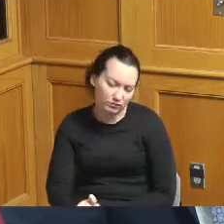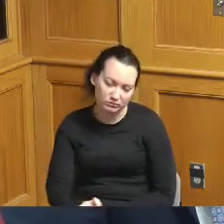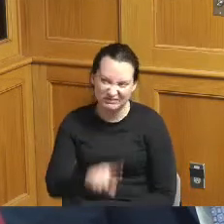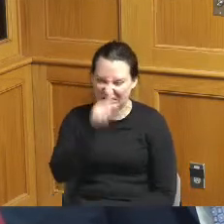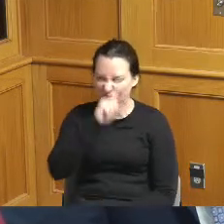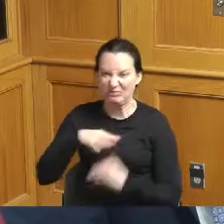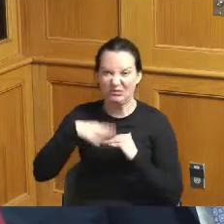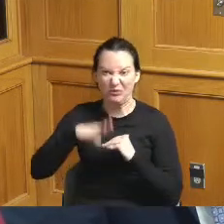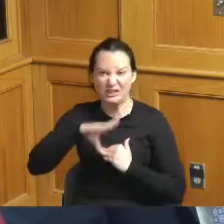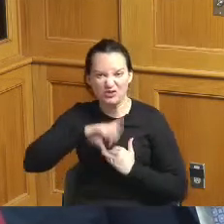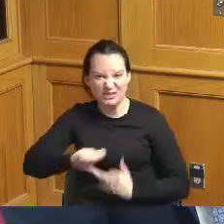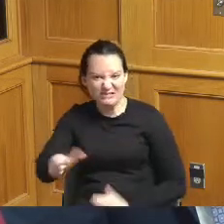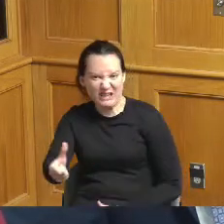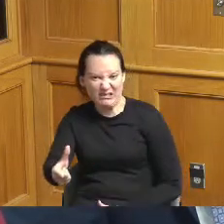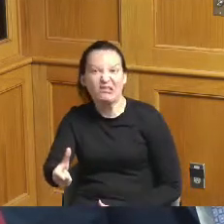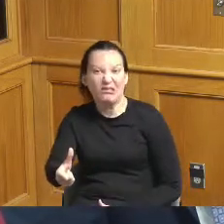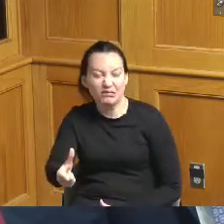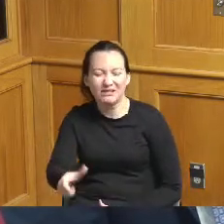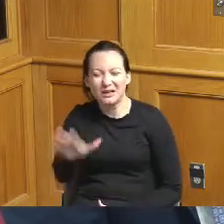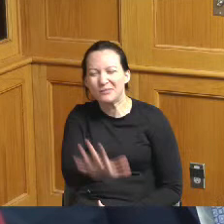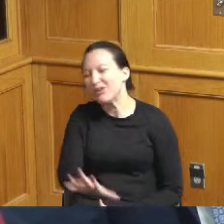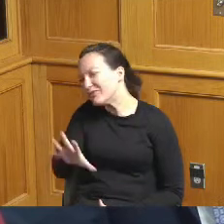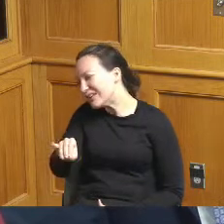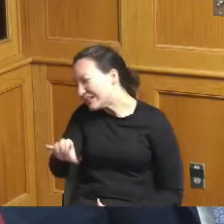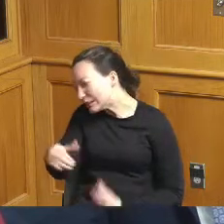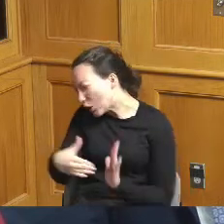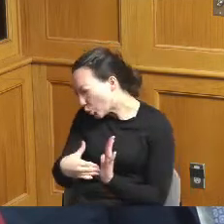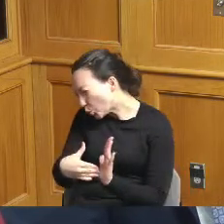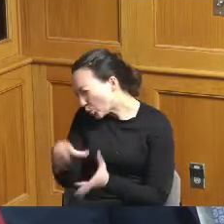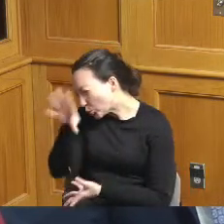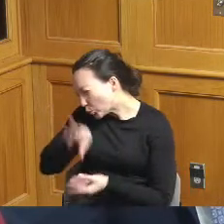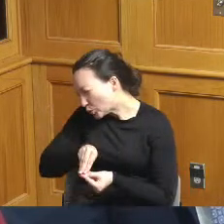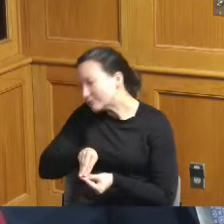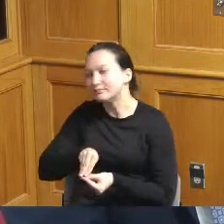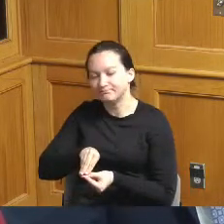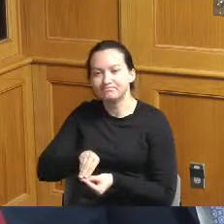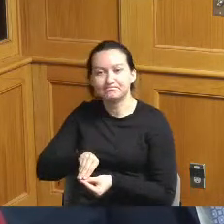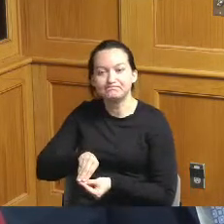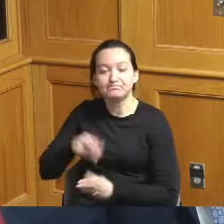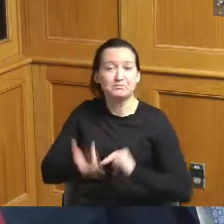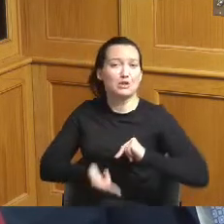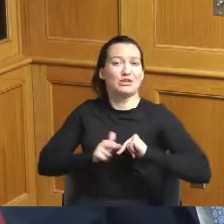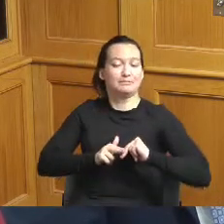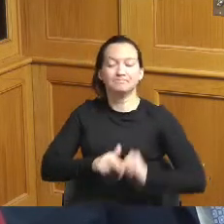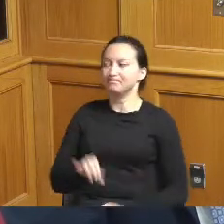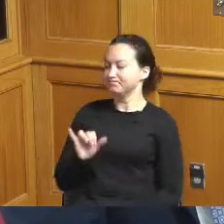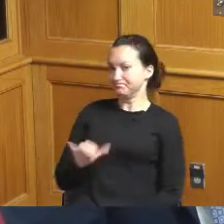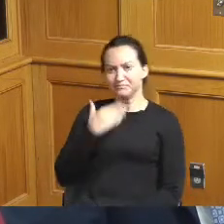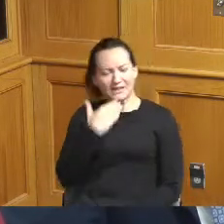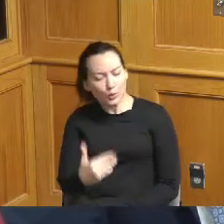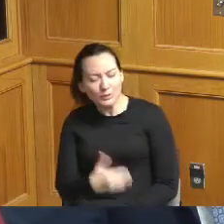than 10 years old so that was around 50,000. so that totals the increase thank you and sure first